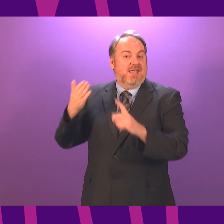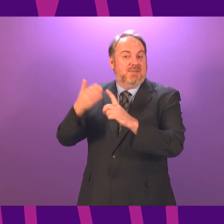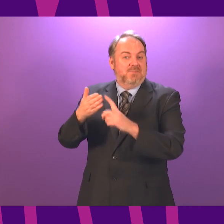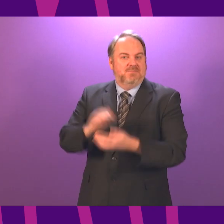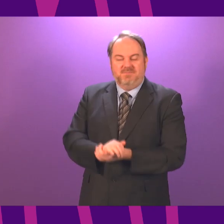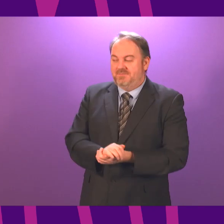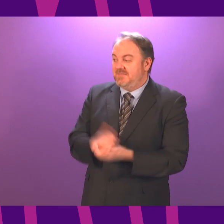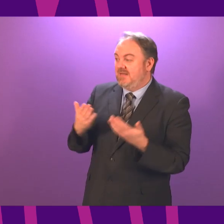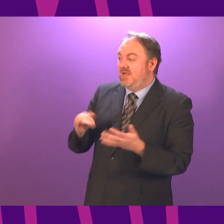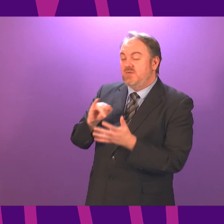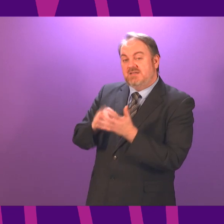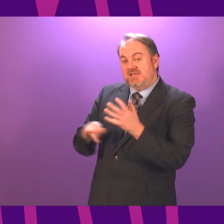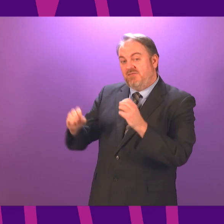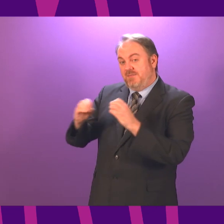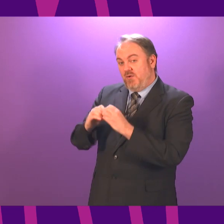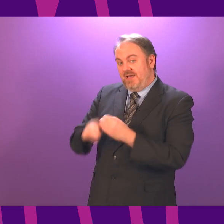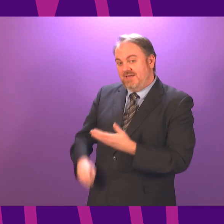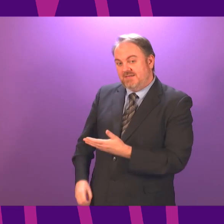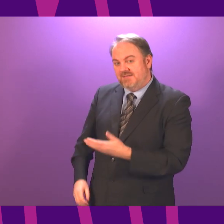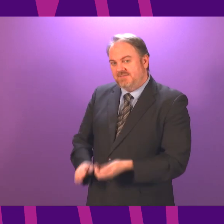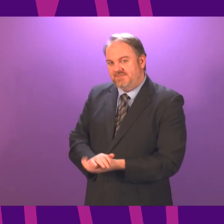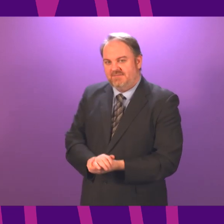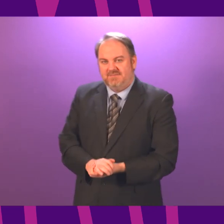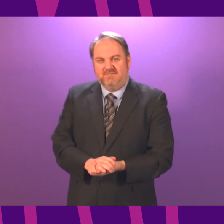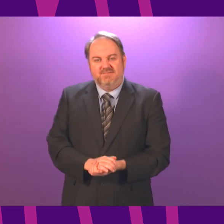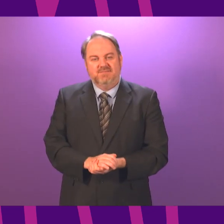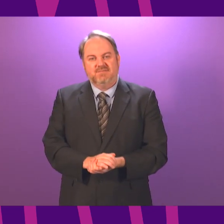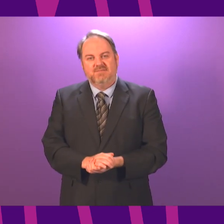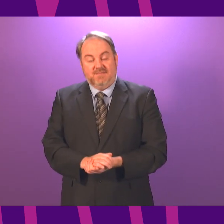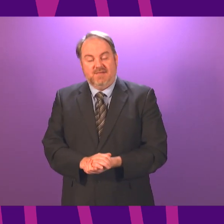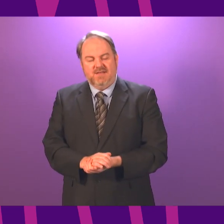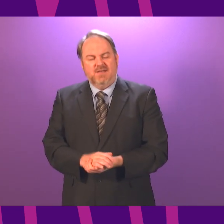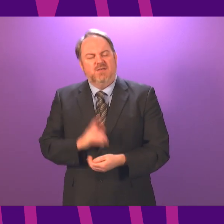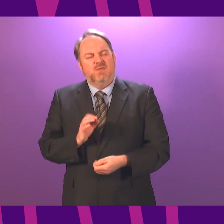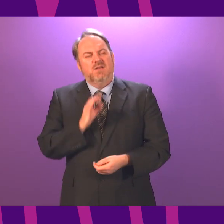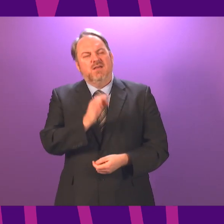Sarah Boyack (Lothian) (Lab): NUS Scotland published research